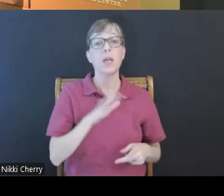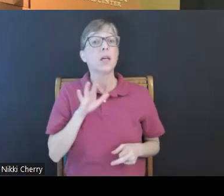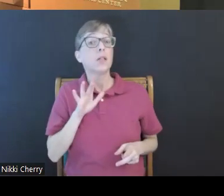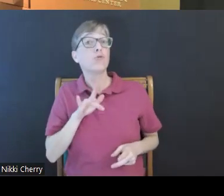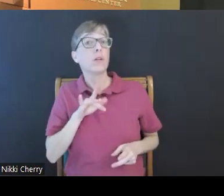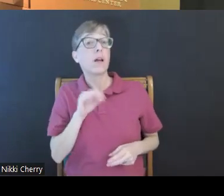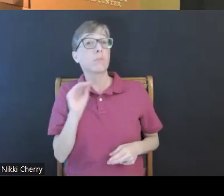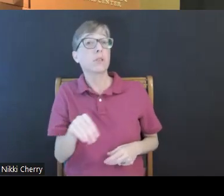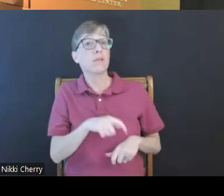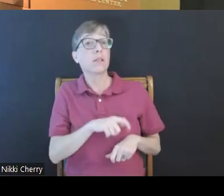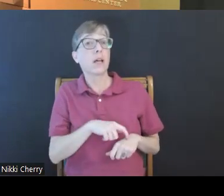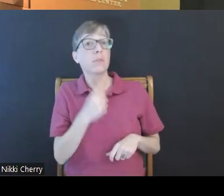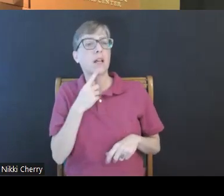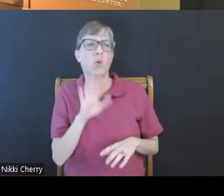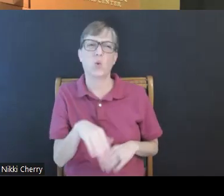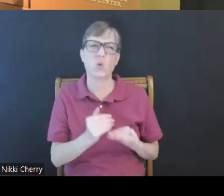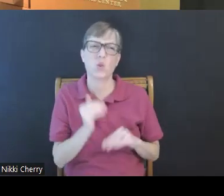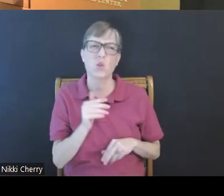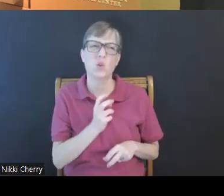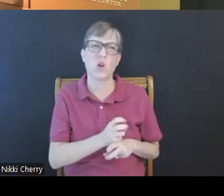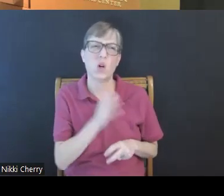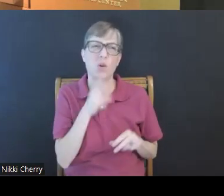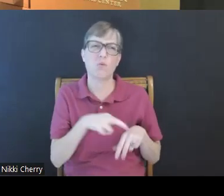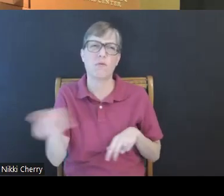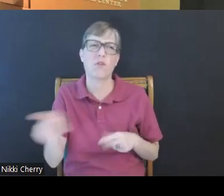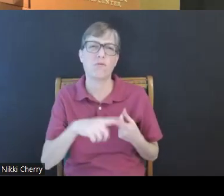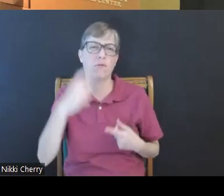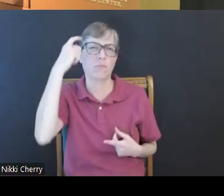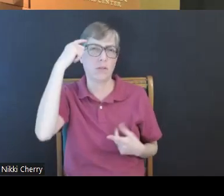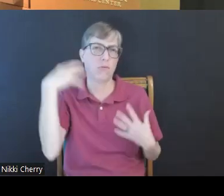refer you to mental health uh and a year later we looked at all of these patients and we said